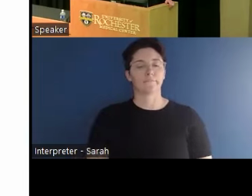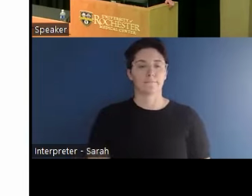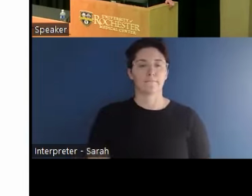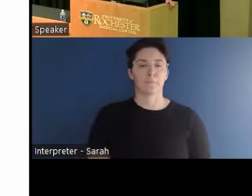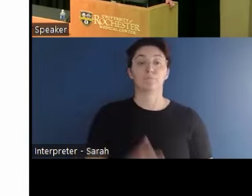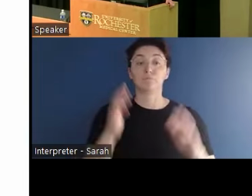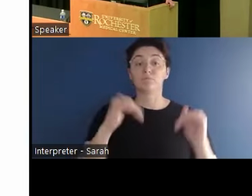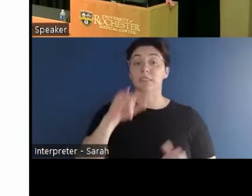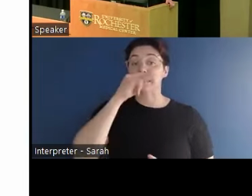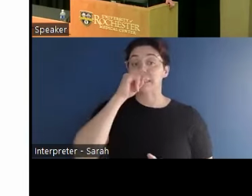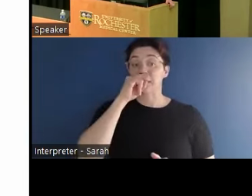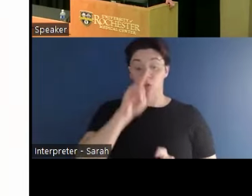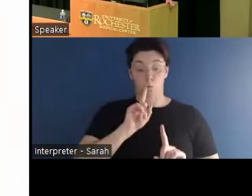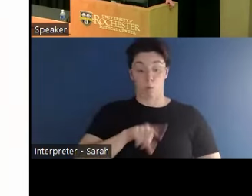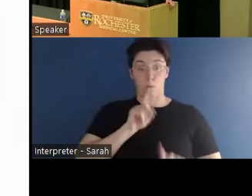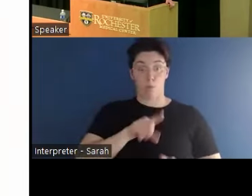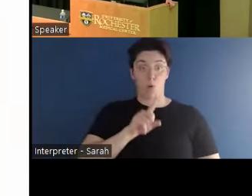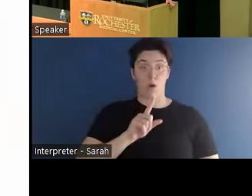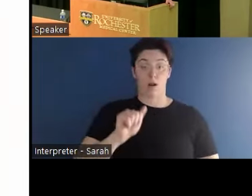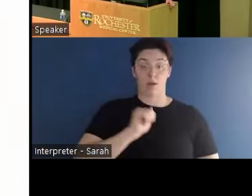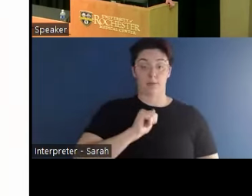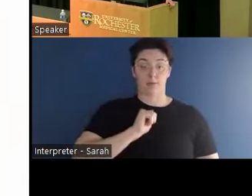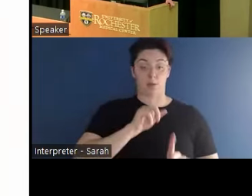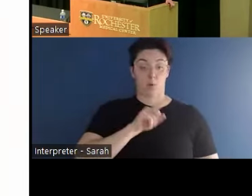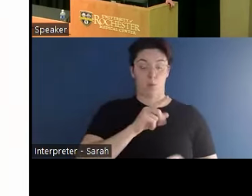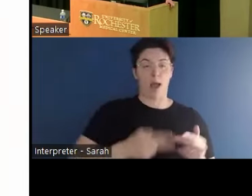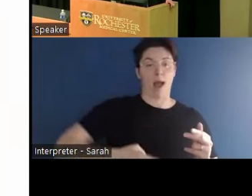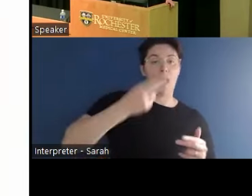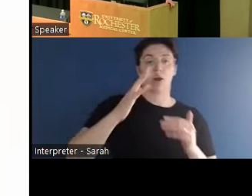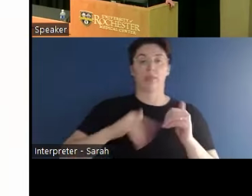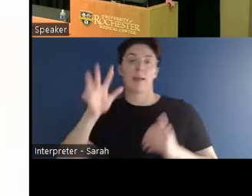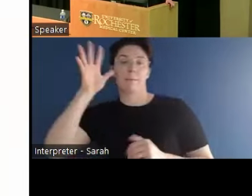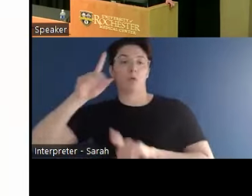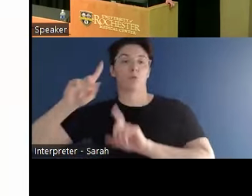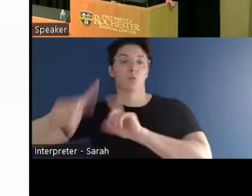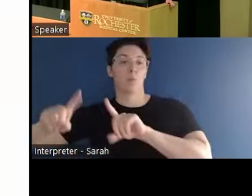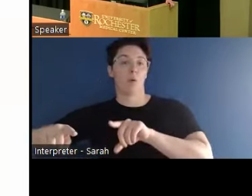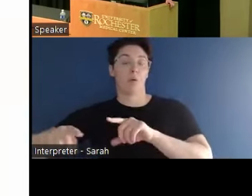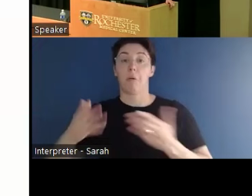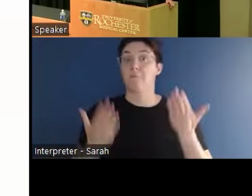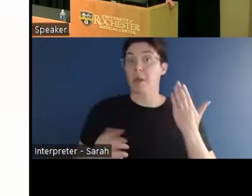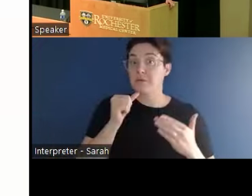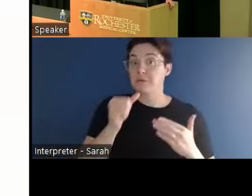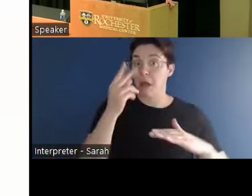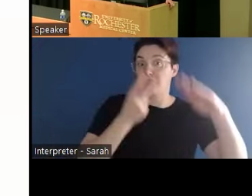reported higher symptoms than their parents something we might not have expected and that